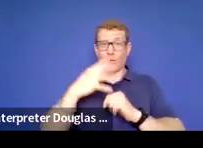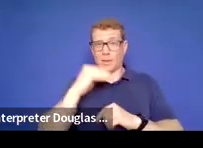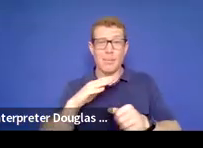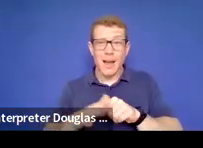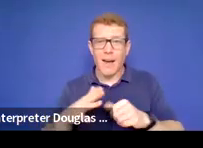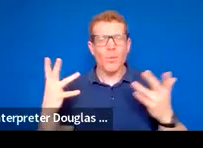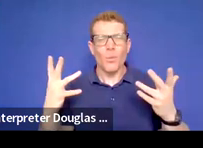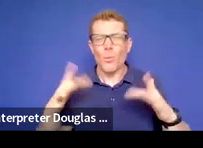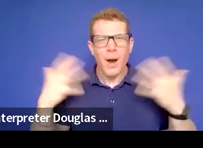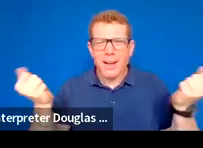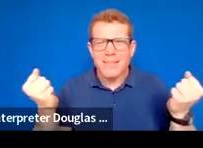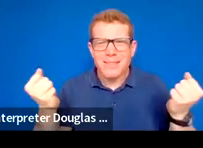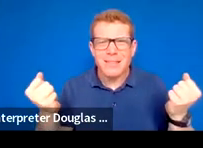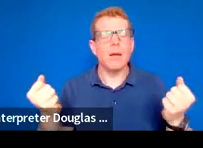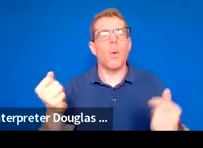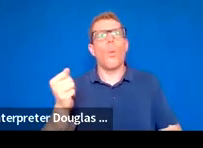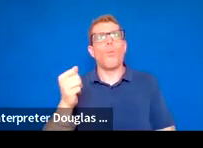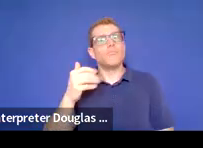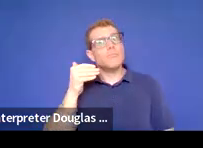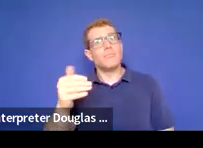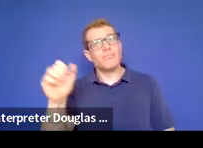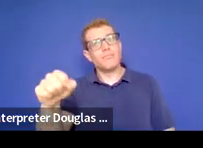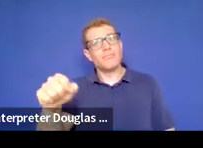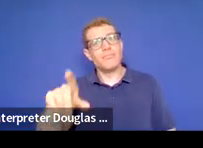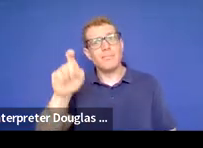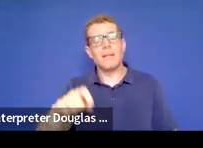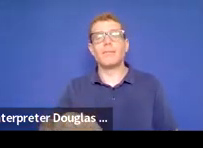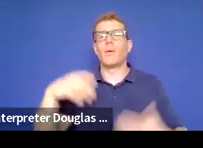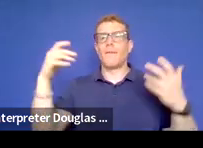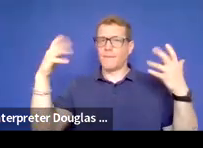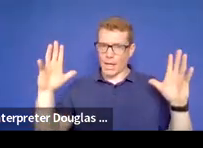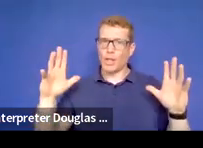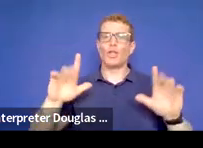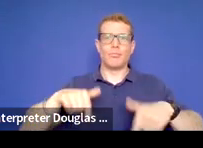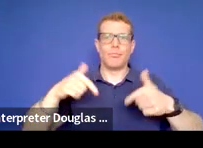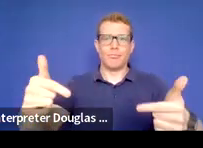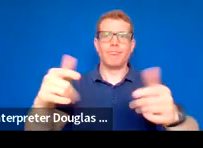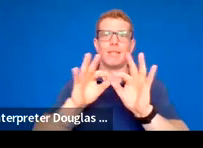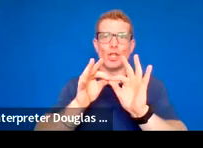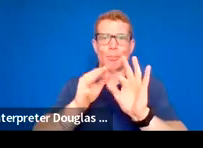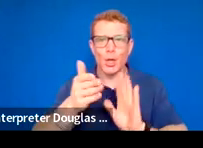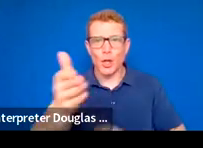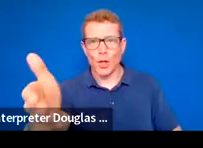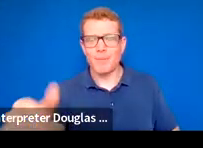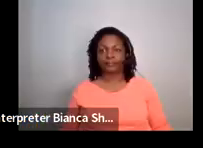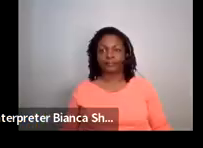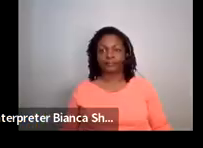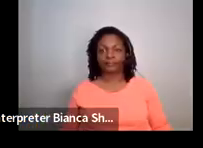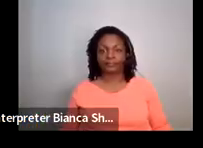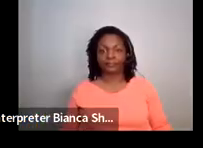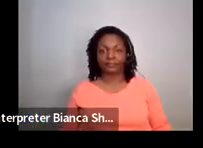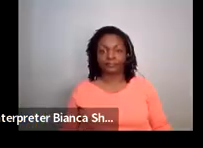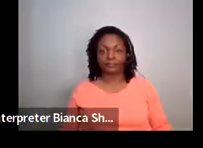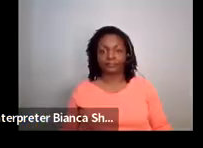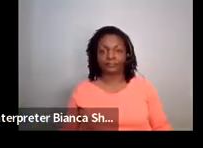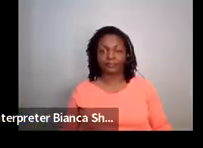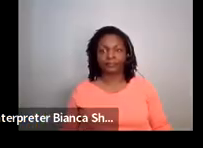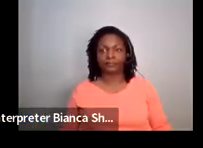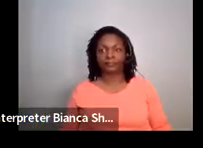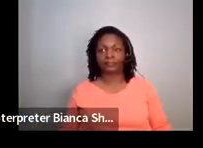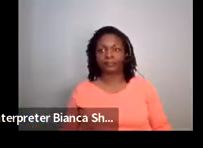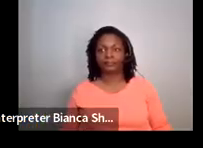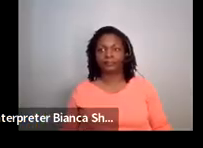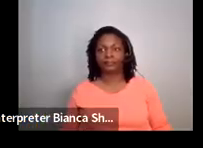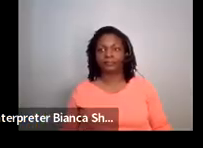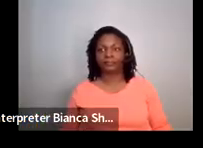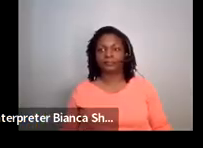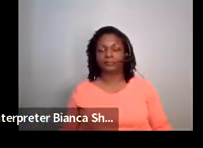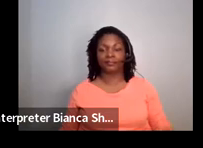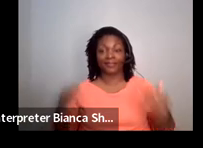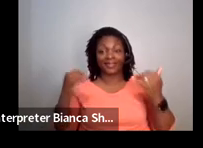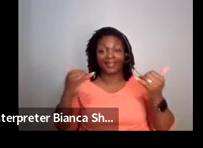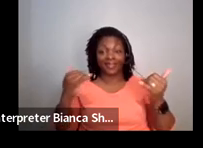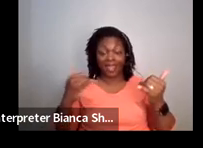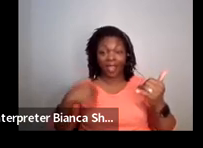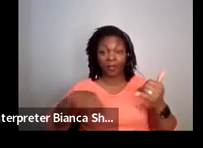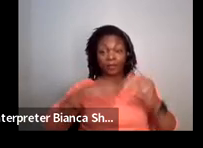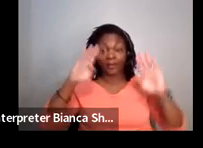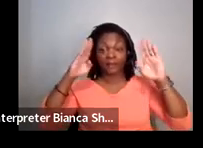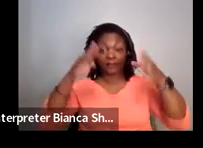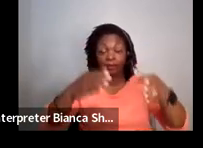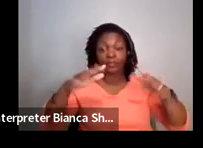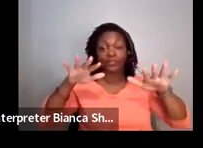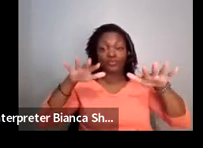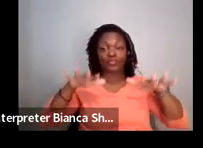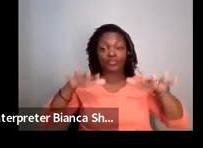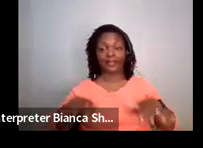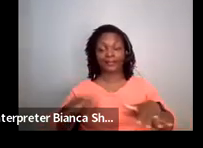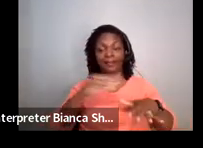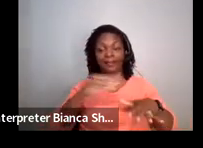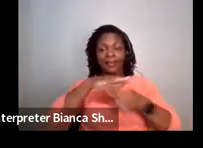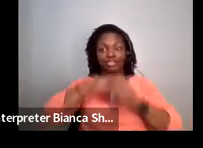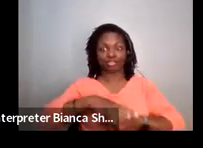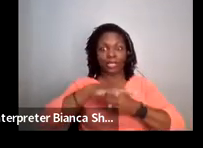Okay, So We've done exercise diet sleep. now you're gonna do relaxation and stress, because we all know stress can really affect how we feel.